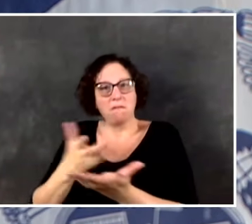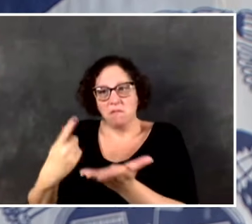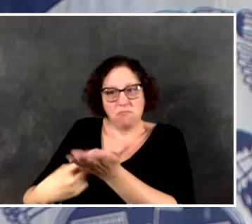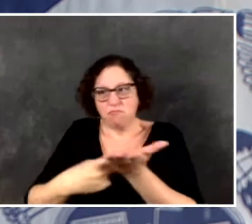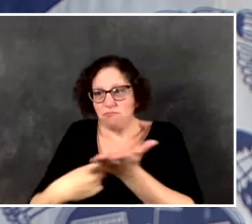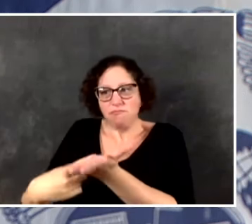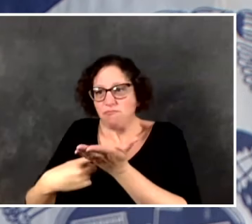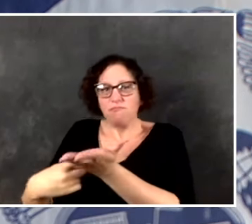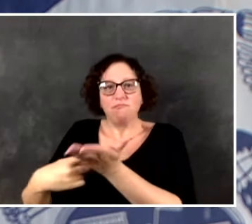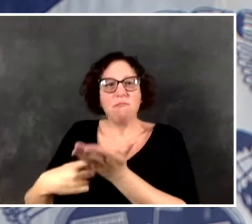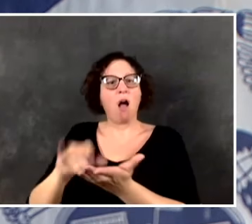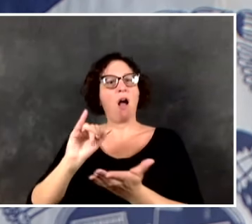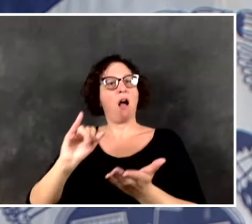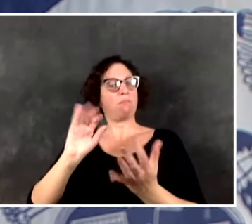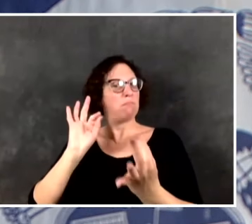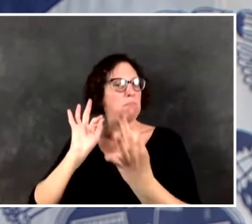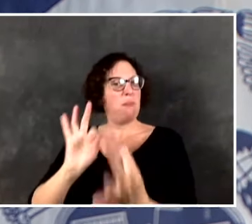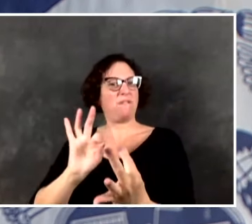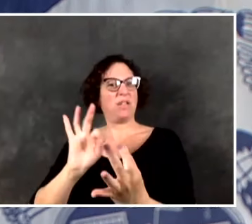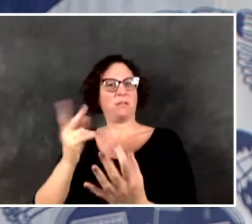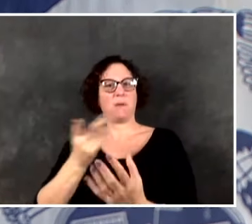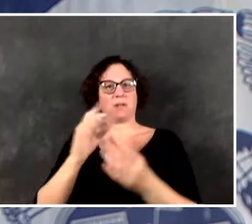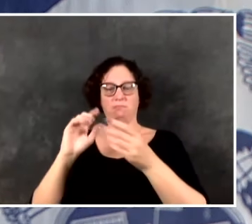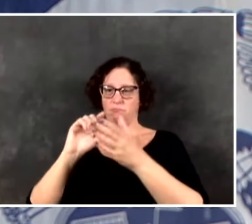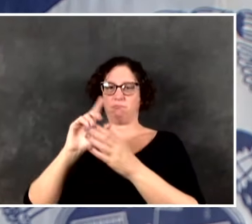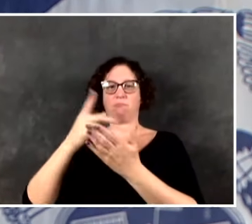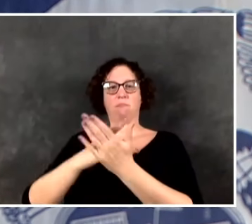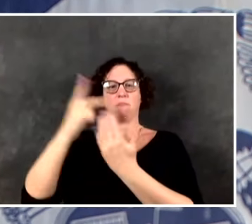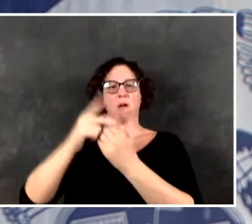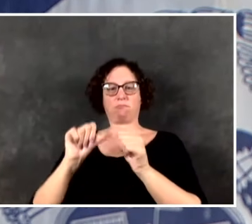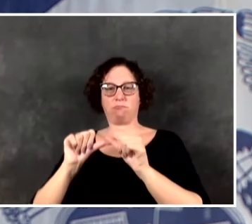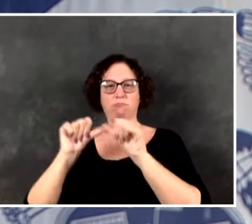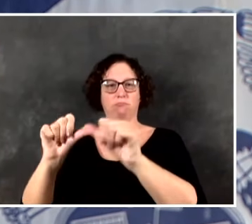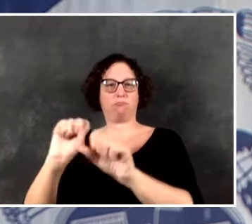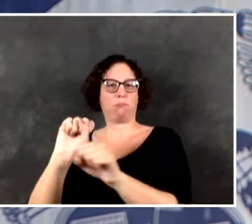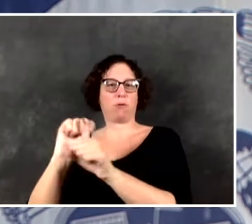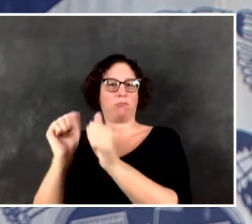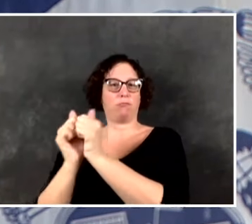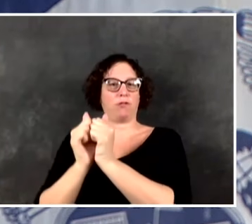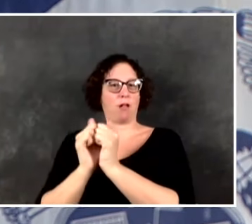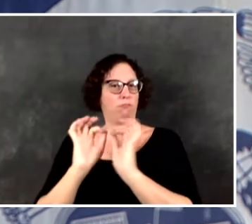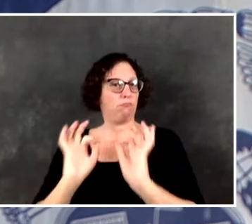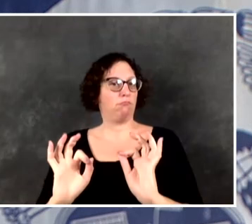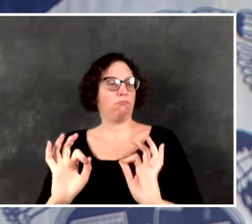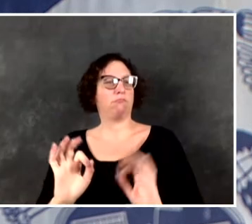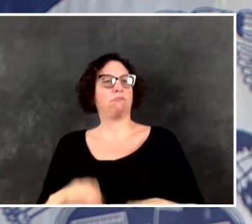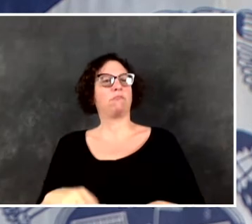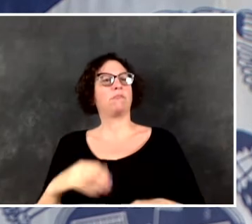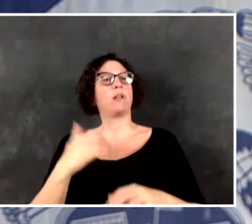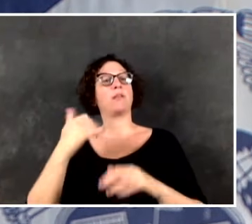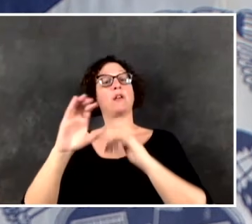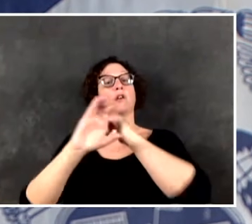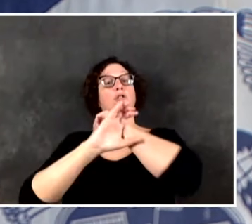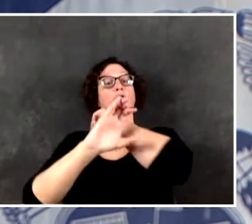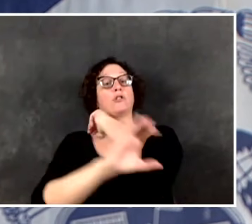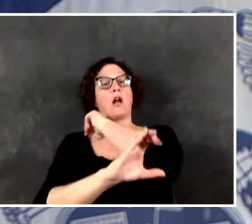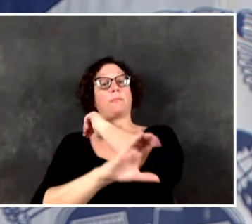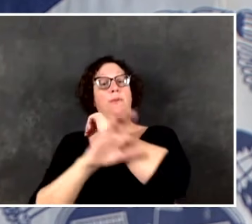THE REST OF THEM ARE LKTAINABG OU T IT. IT MADE TOTAL SENSE THEY WOULD BE THE LEADERS AND BRING TOGETHER A TM FORT